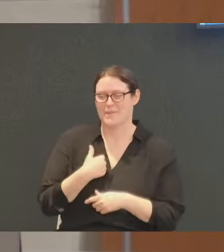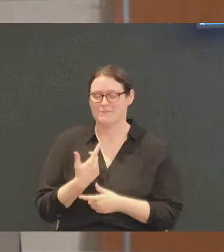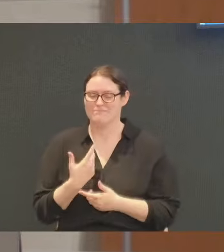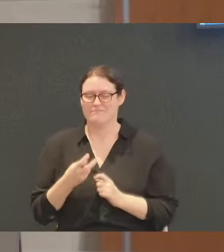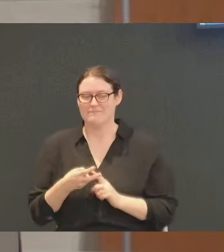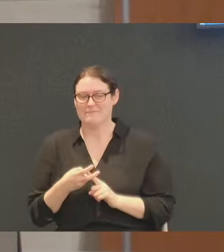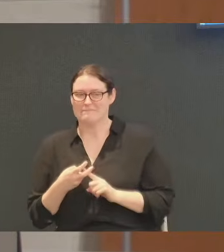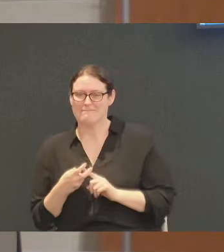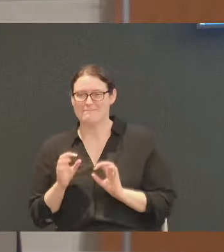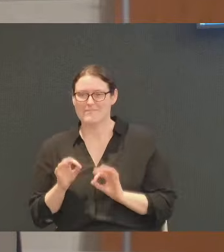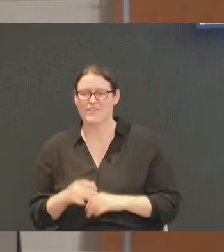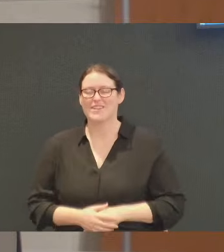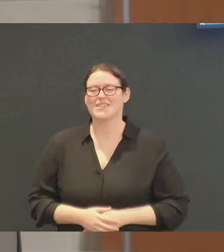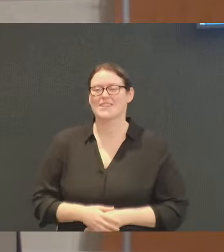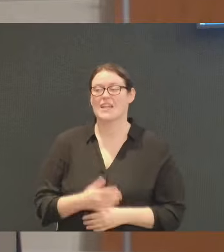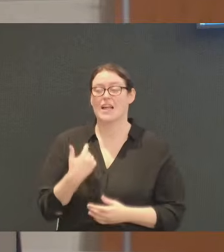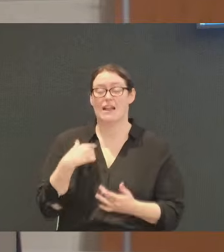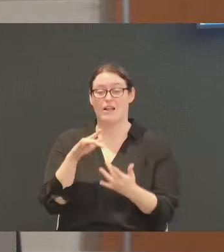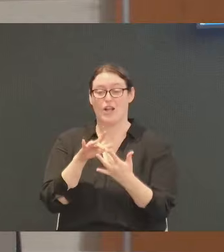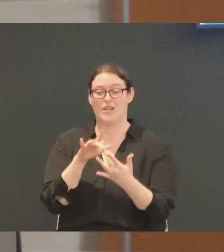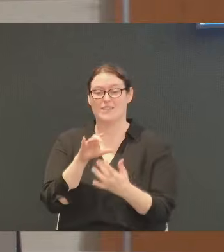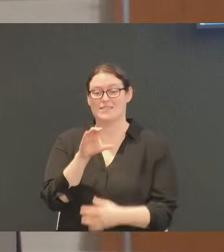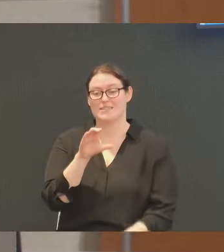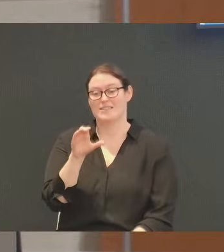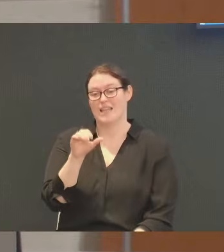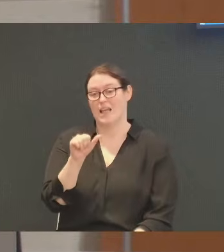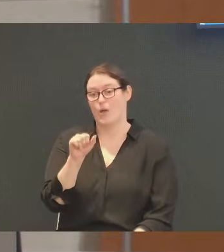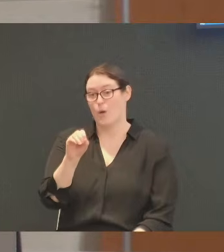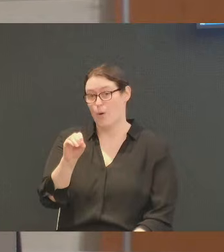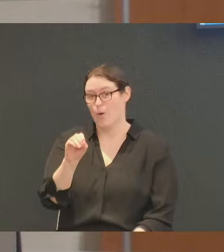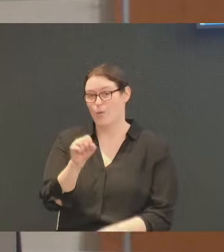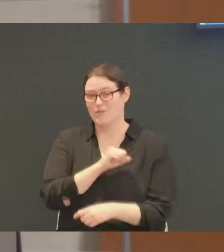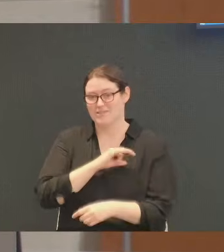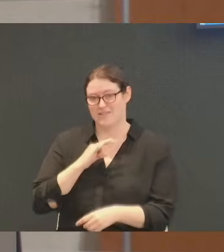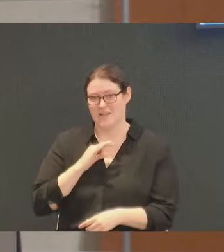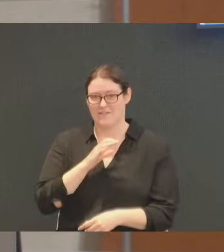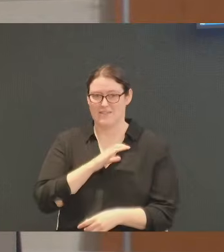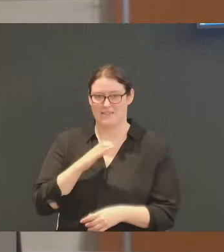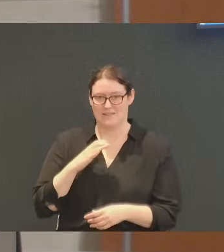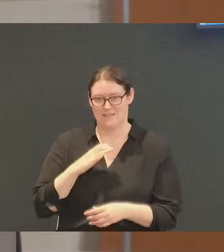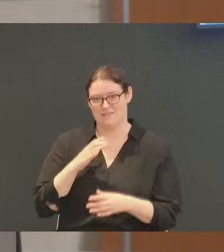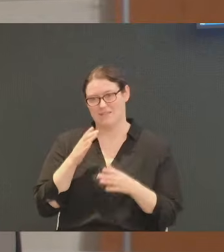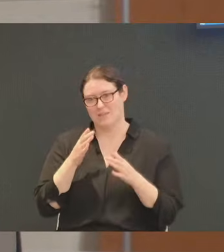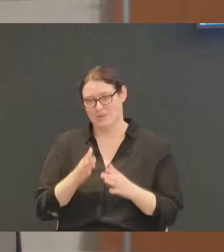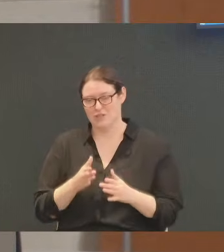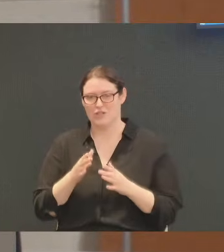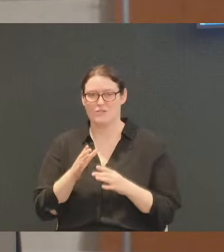person I contacted was a member of the CCAO staff, County Commissioners Association of Ohio. Rachel